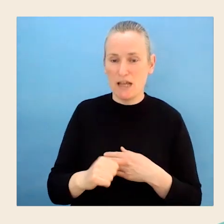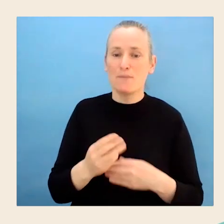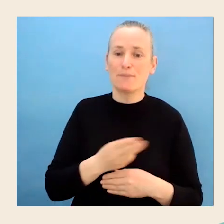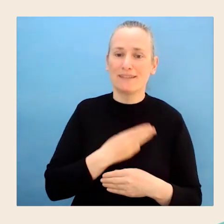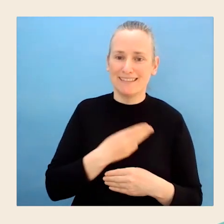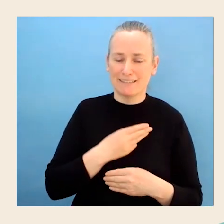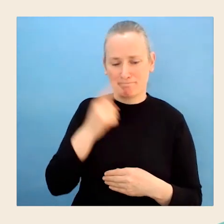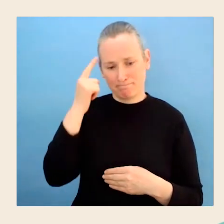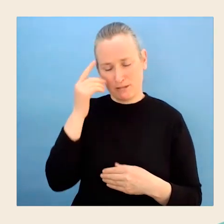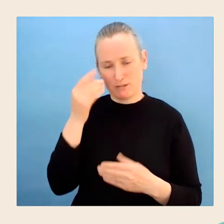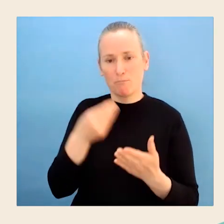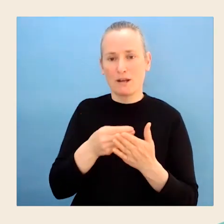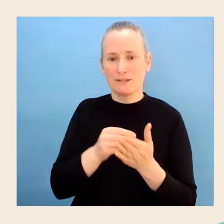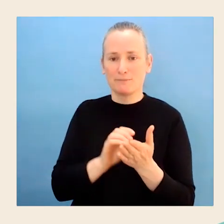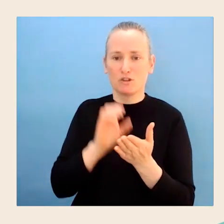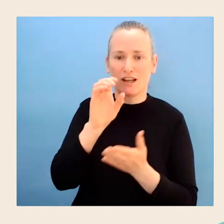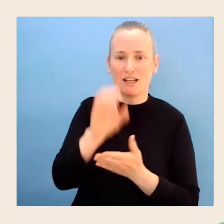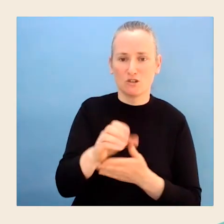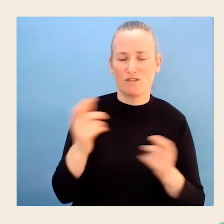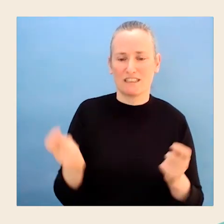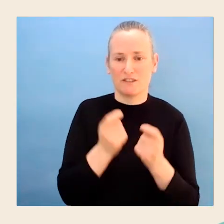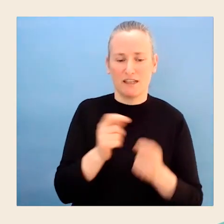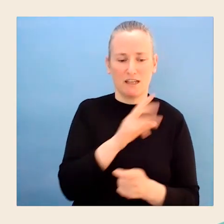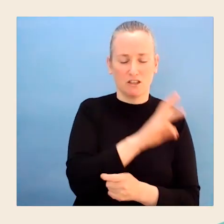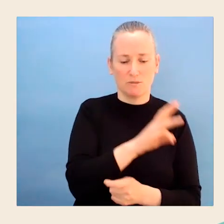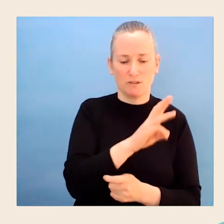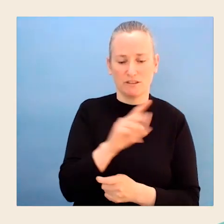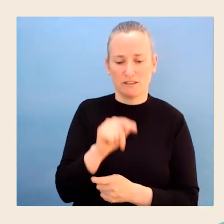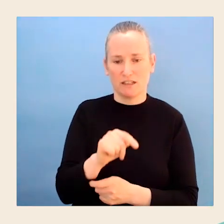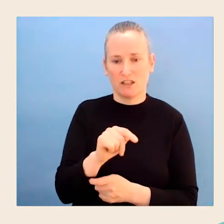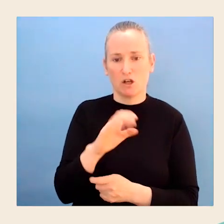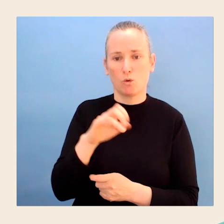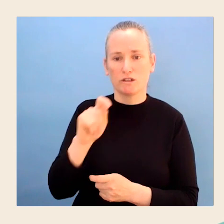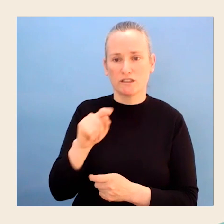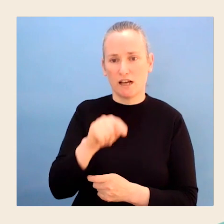at www.Cúirt.ie/support-us.